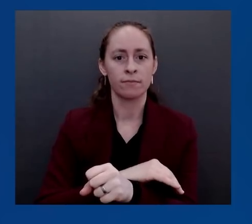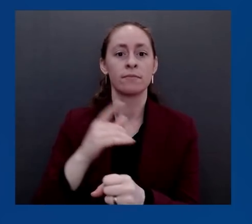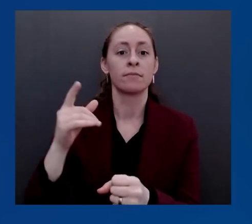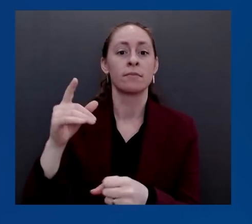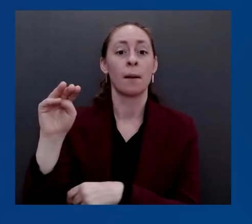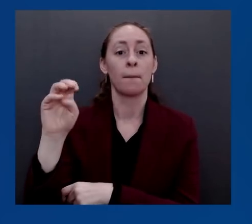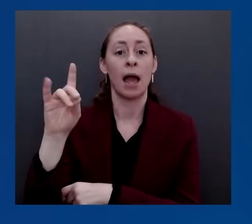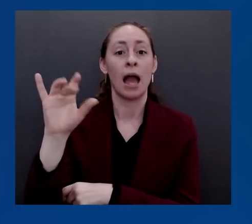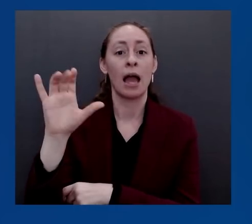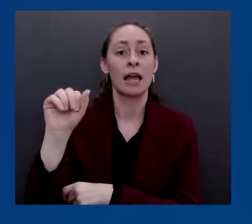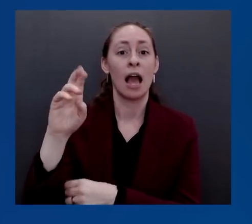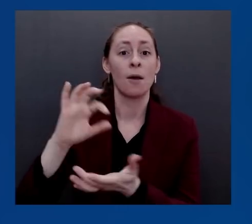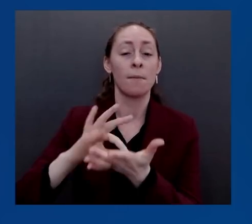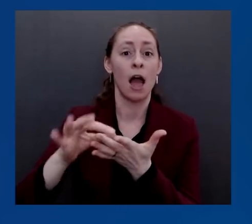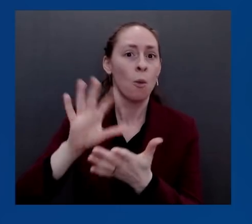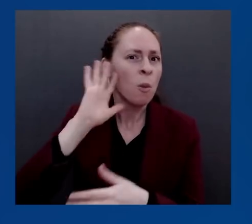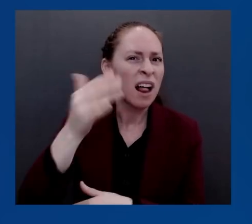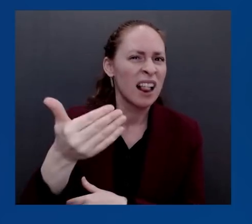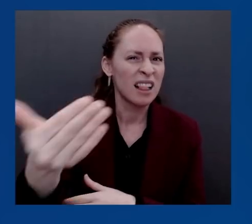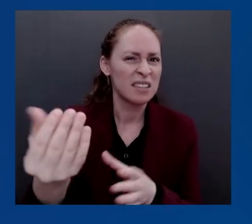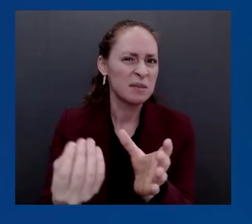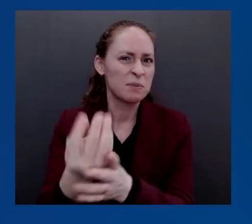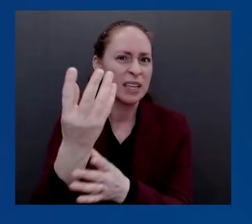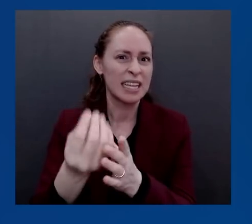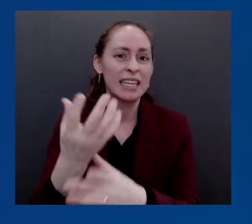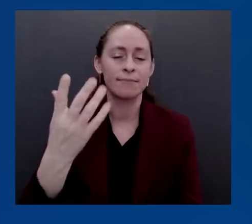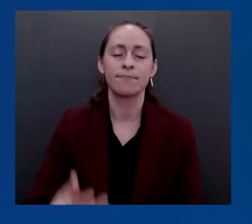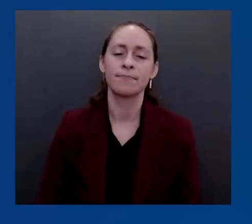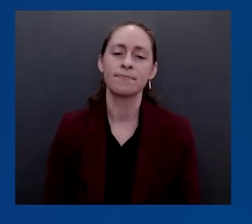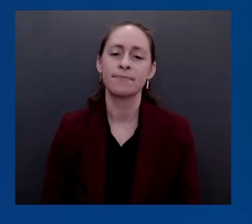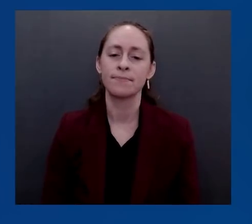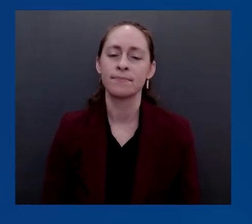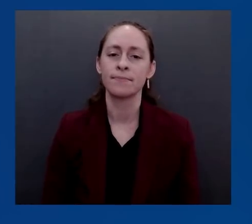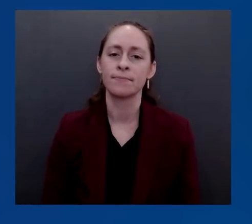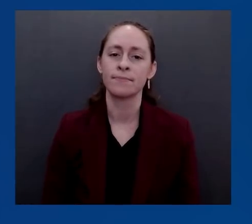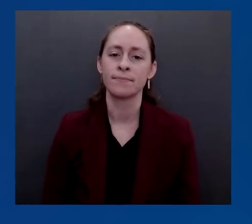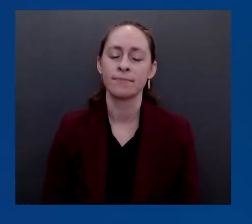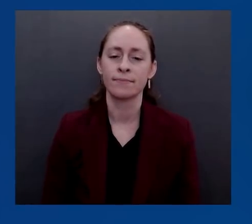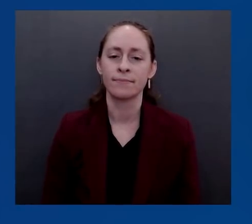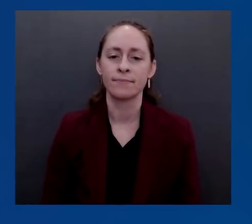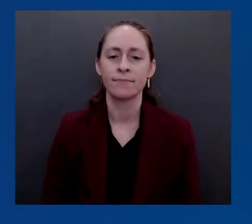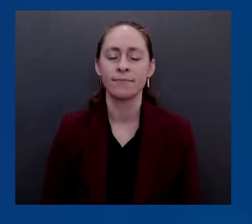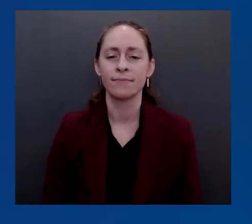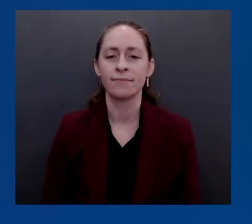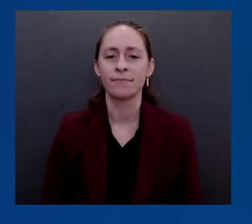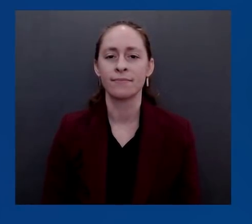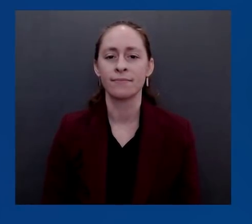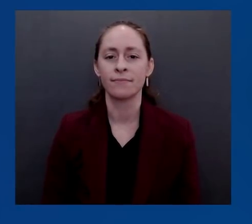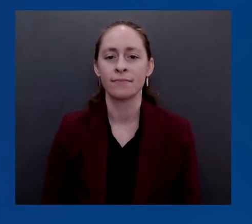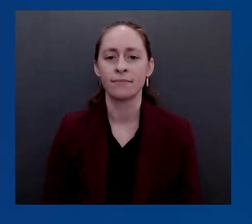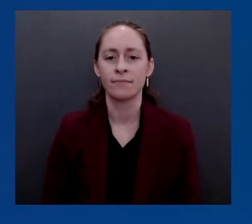and they are now for many Americans. Mr. Zients: I'd add to Tom's statement